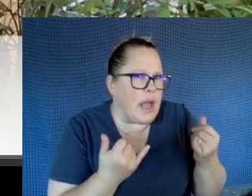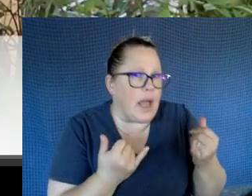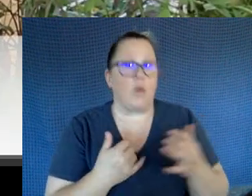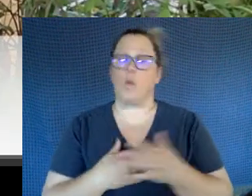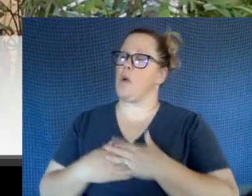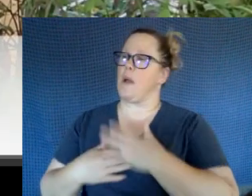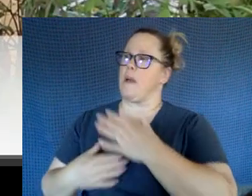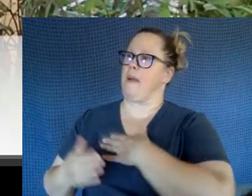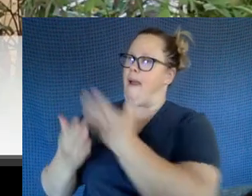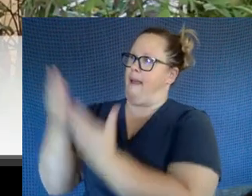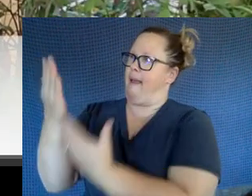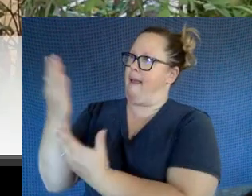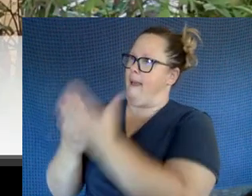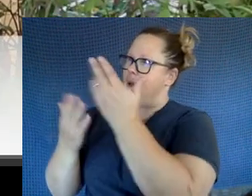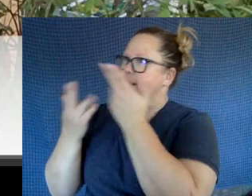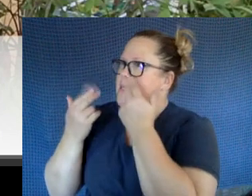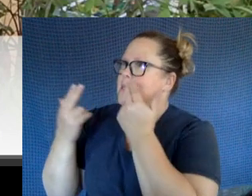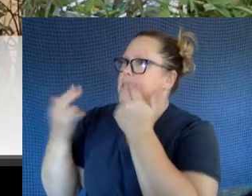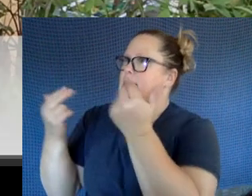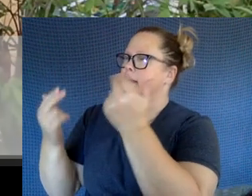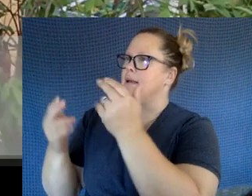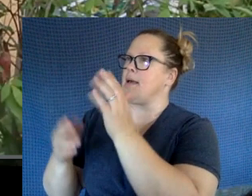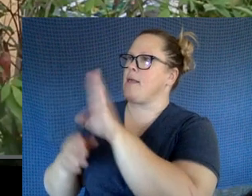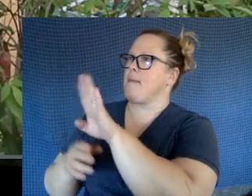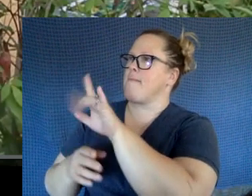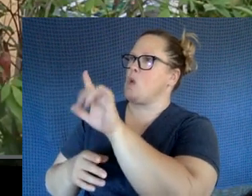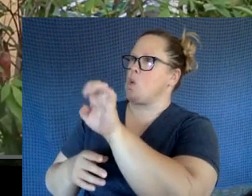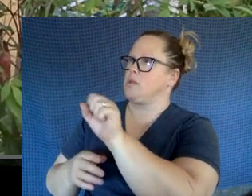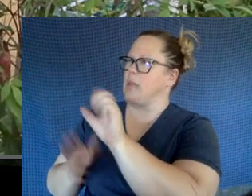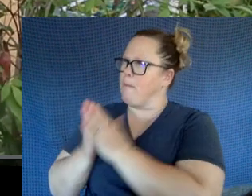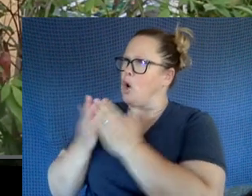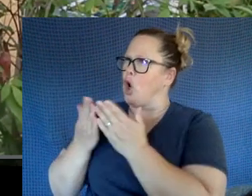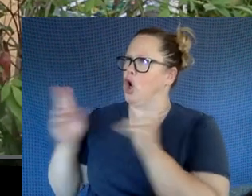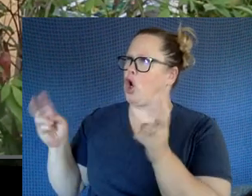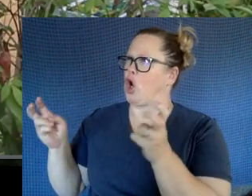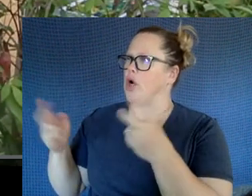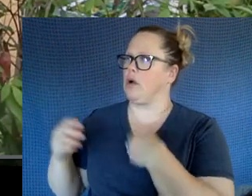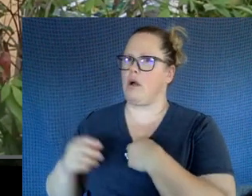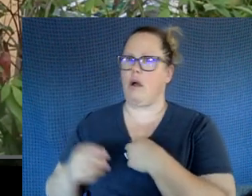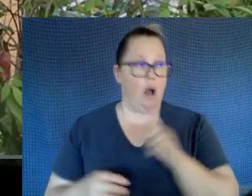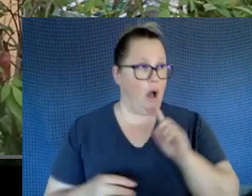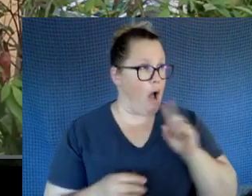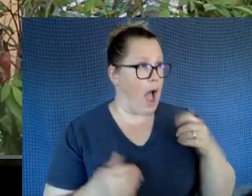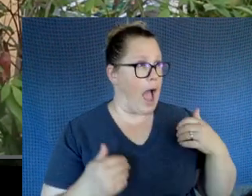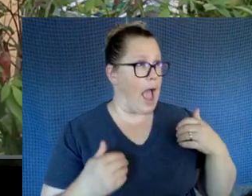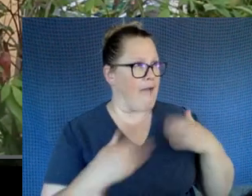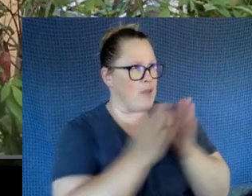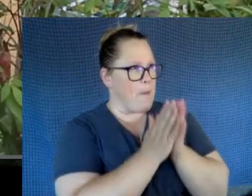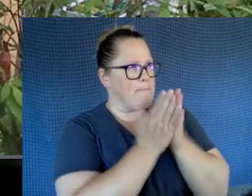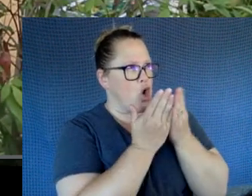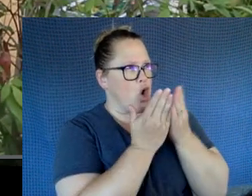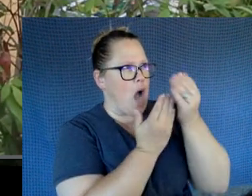Blues. Why, I happen to have the actual jacket for the book. You know I am about